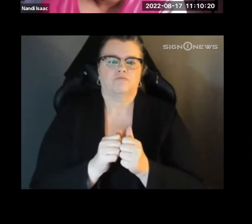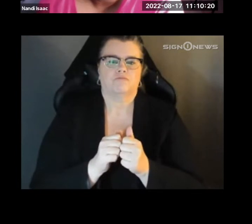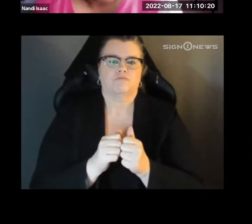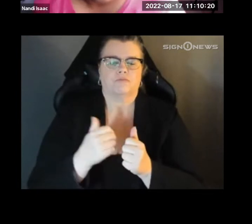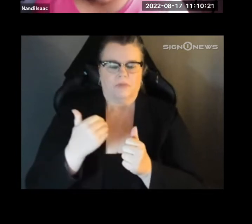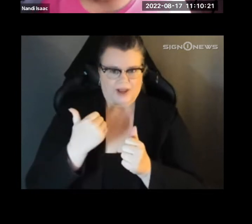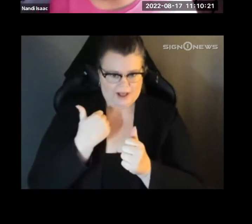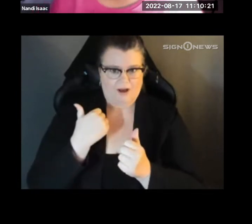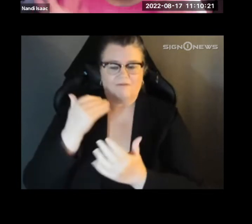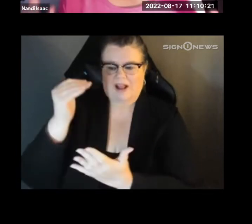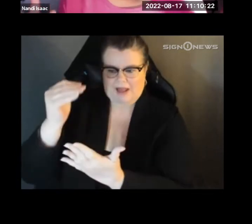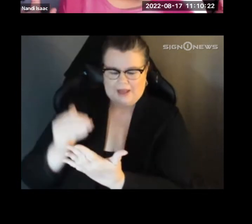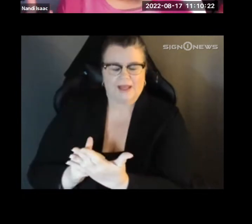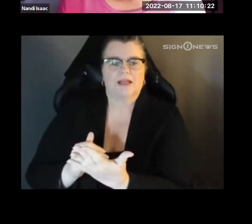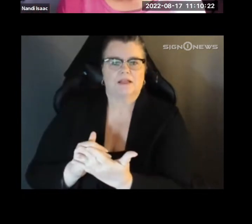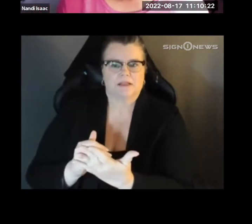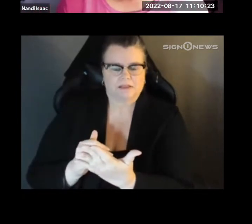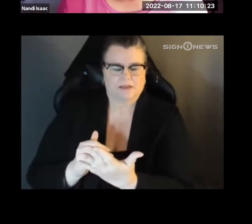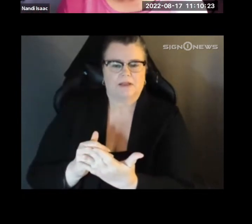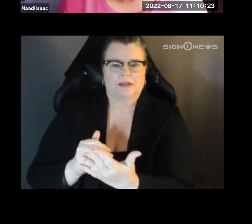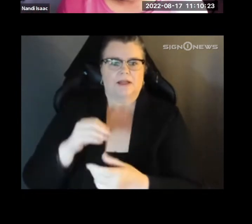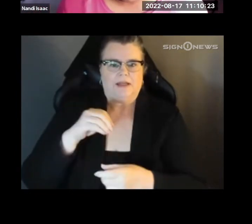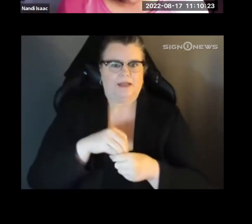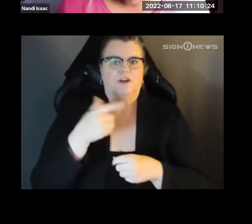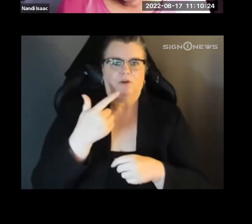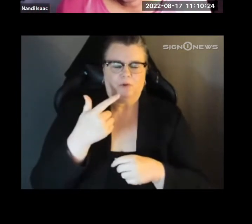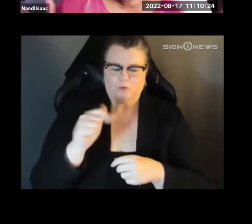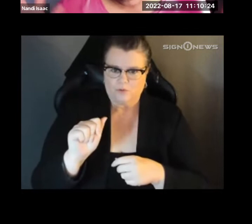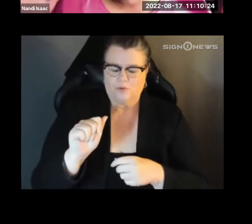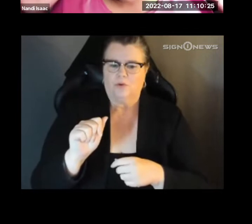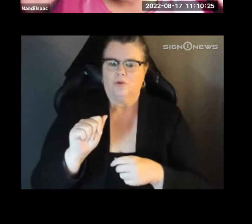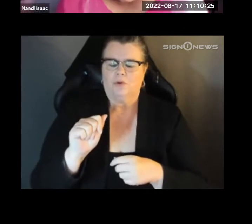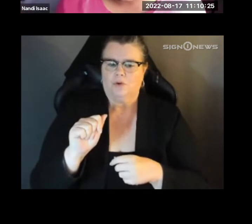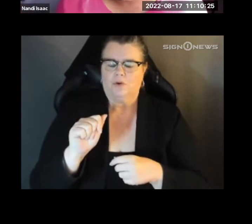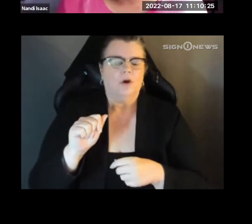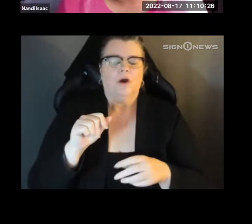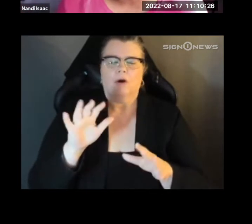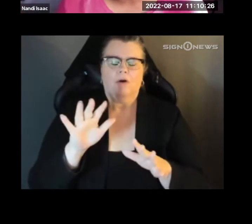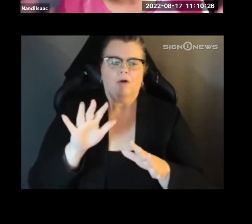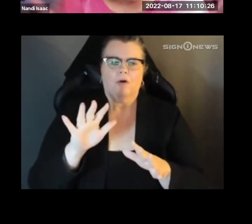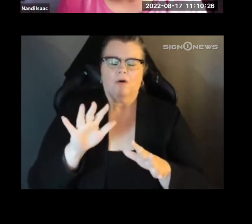of